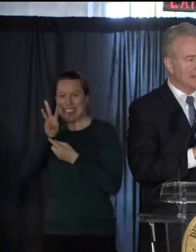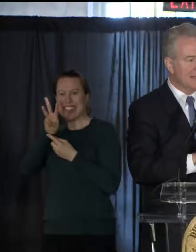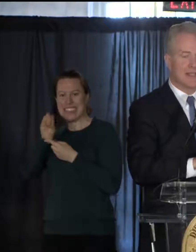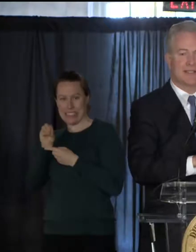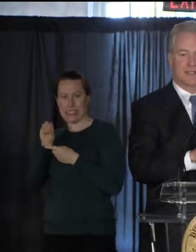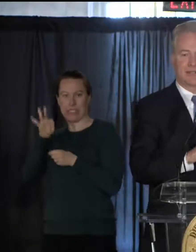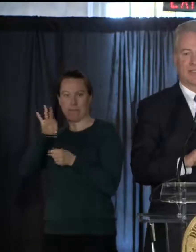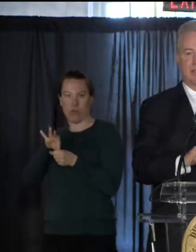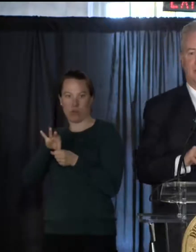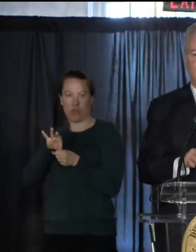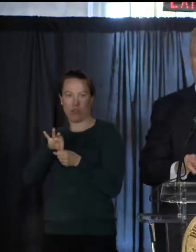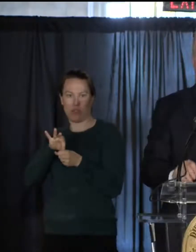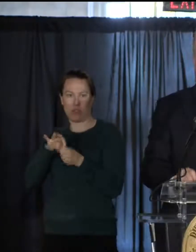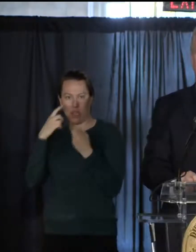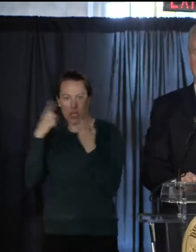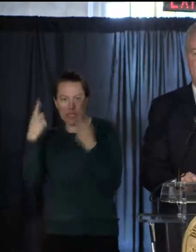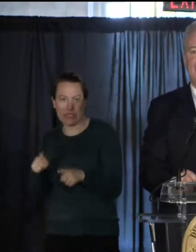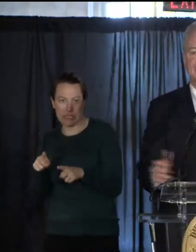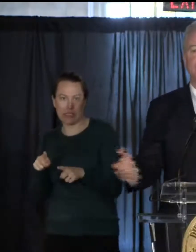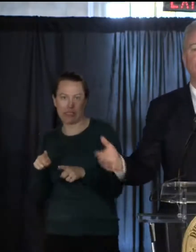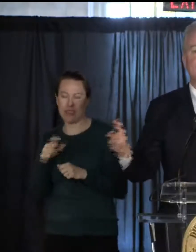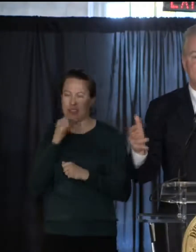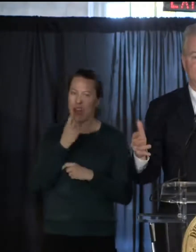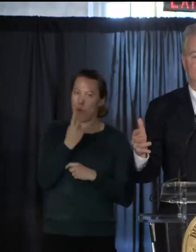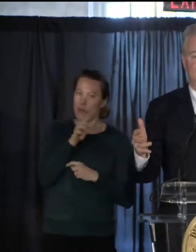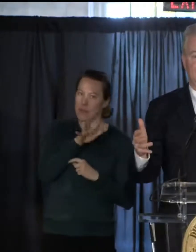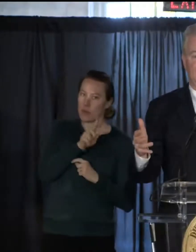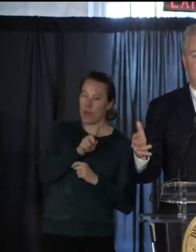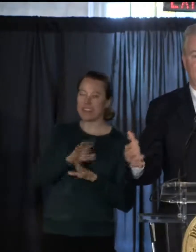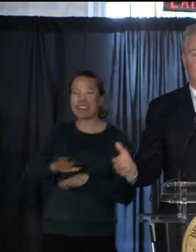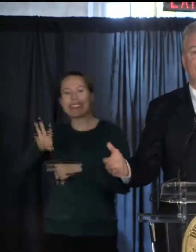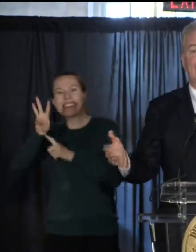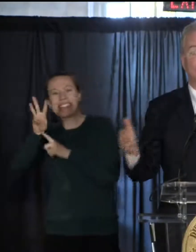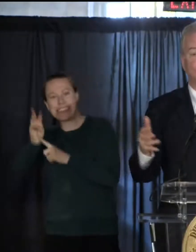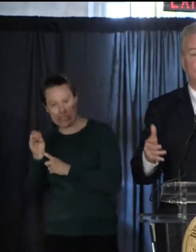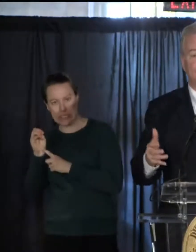CONSENSUS OF 60 VOTES. THAT IS THE REASON FOR THAT RULE